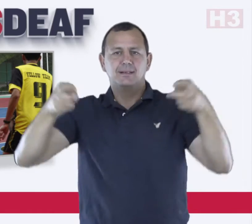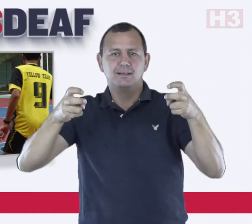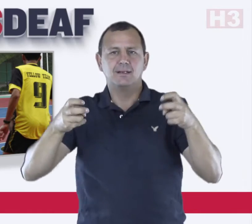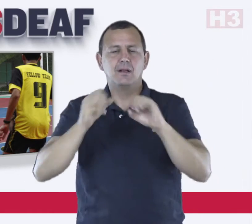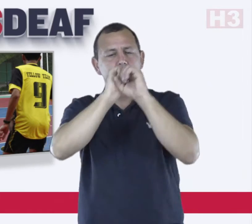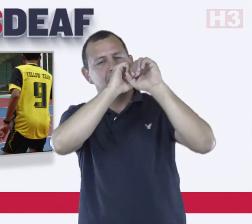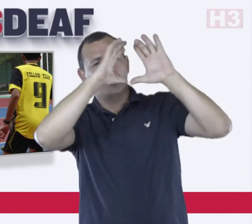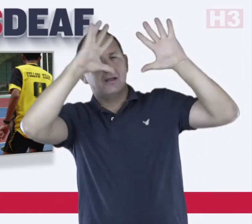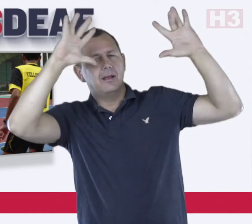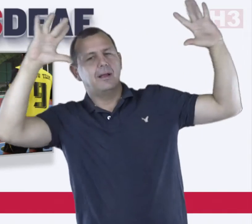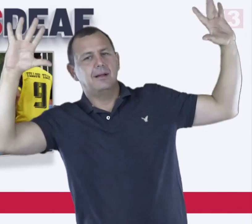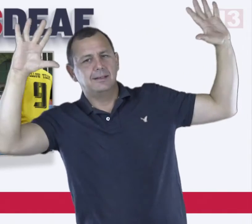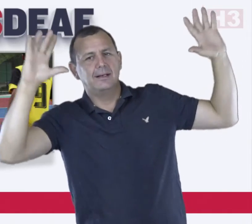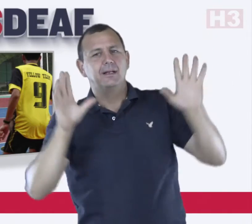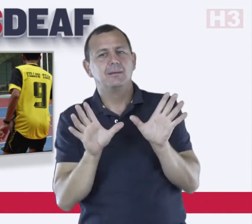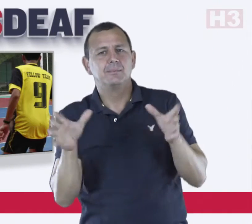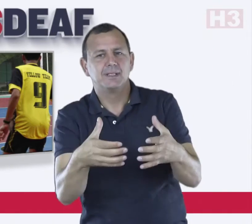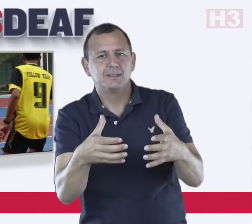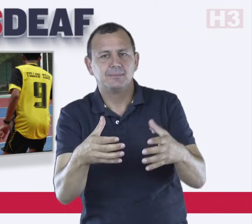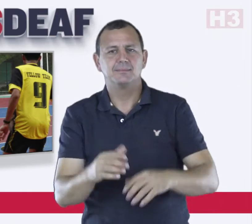themselves the “Dream Team”.